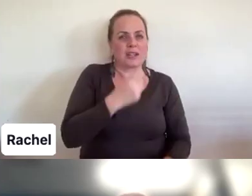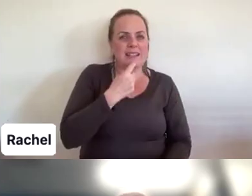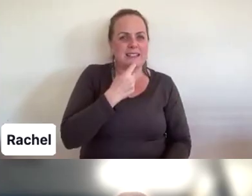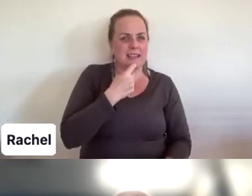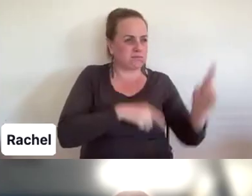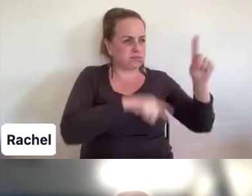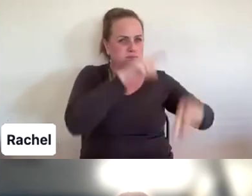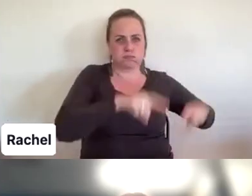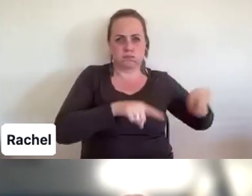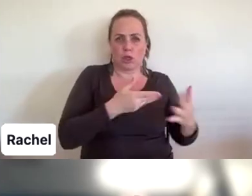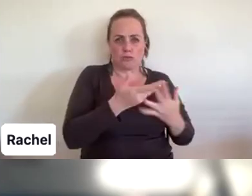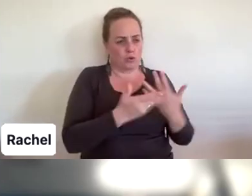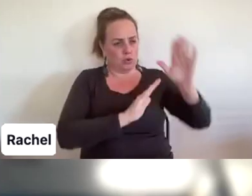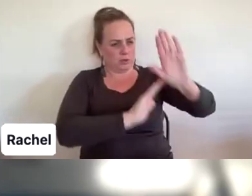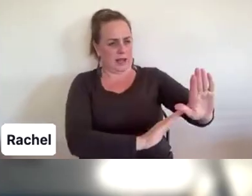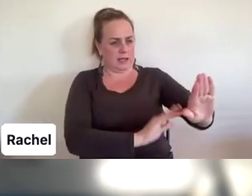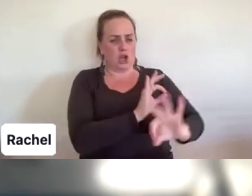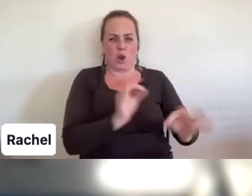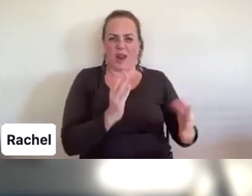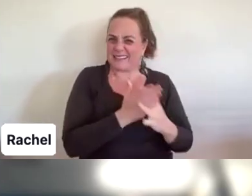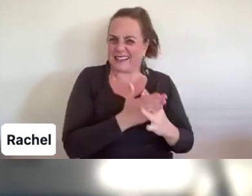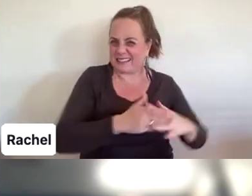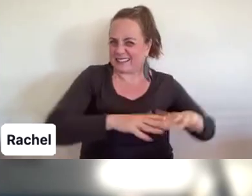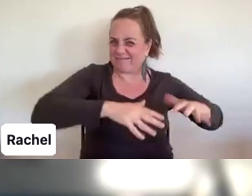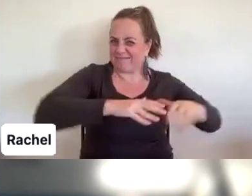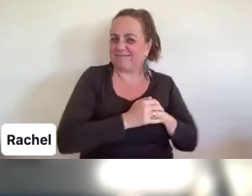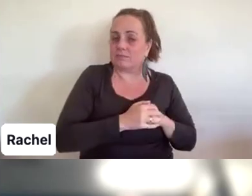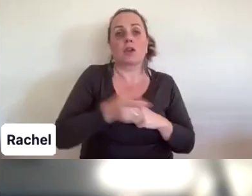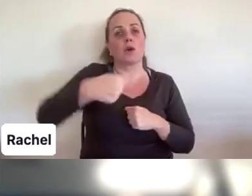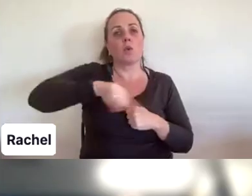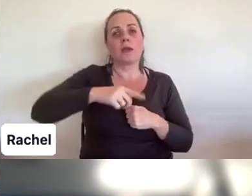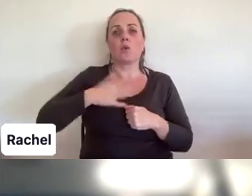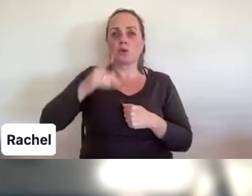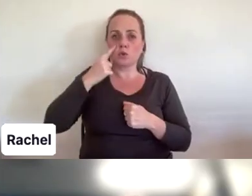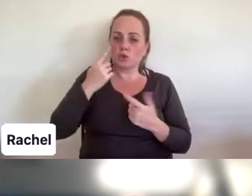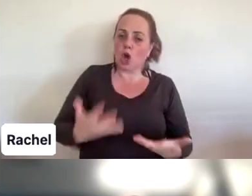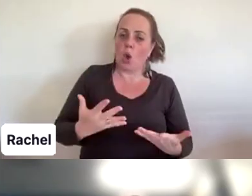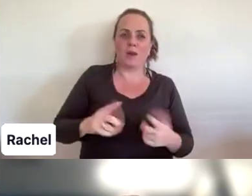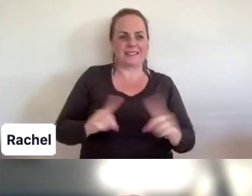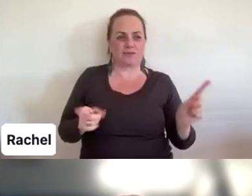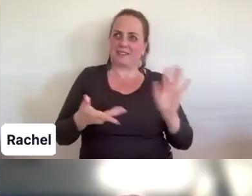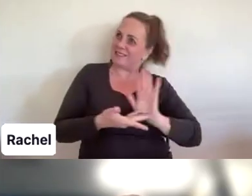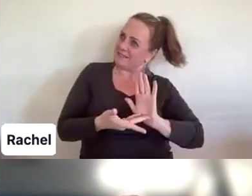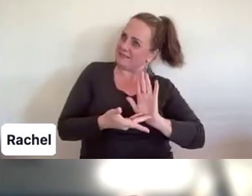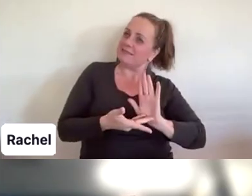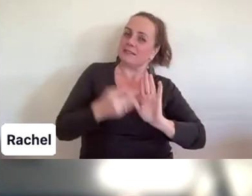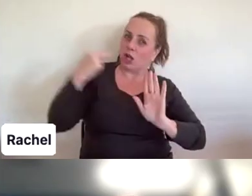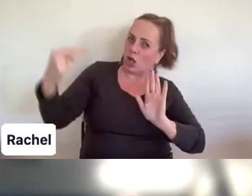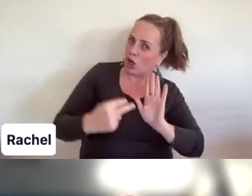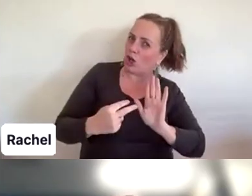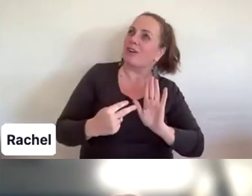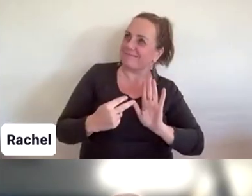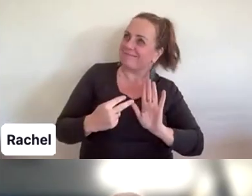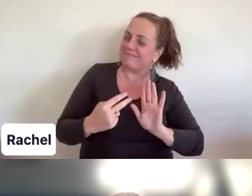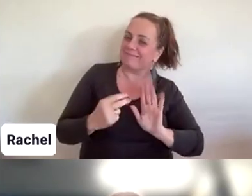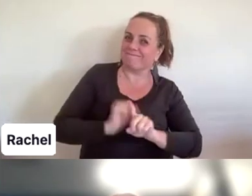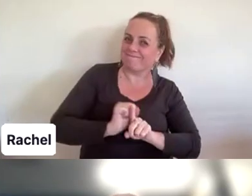accessible in practice. So part of our role is to highlight those differences. Looking ahead,